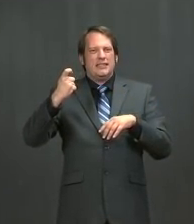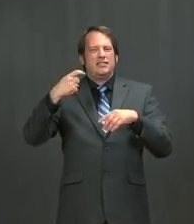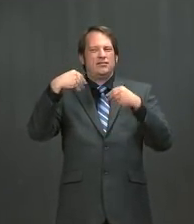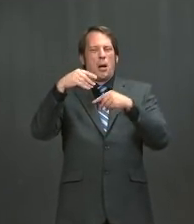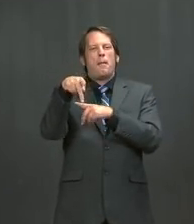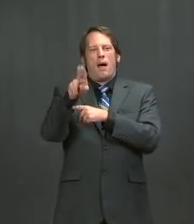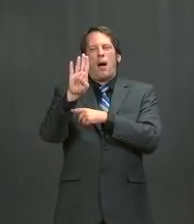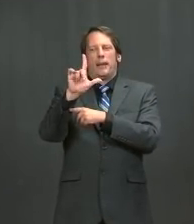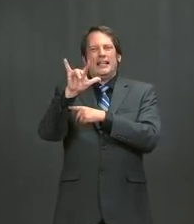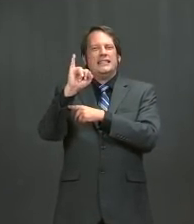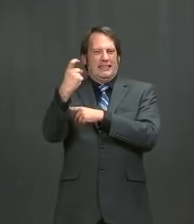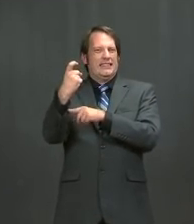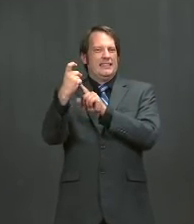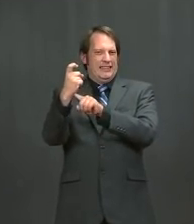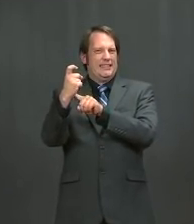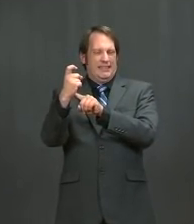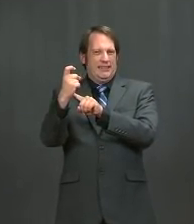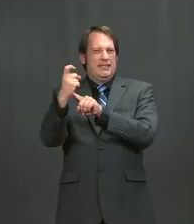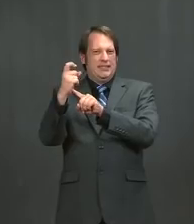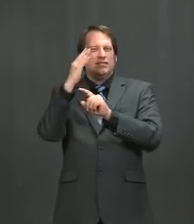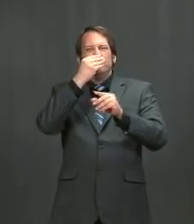in working with Governor DeSantis in the vaccine program?